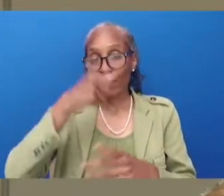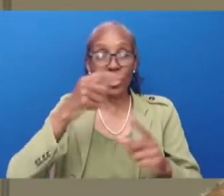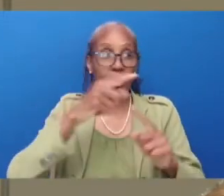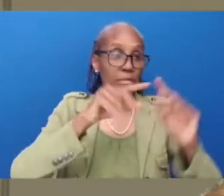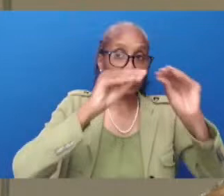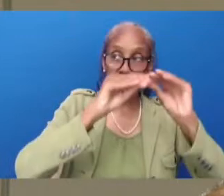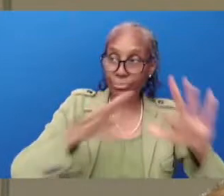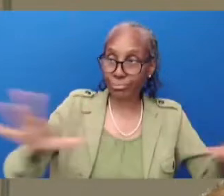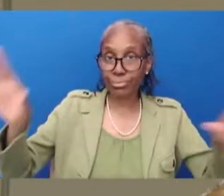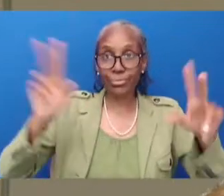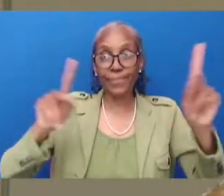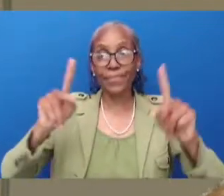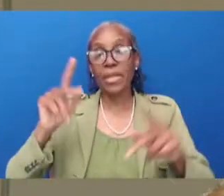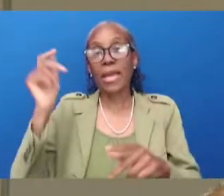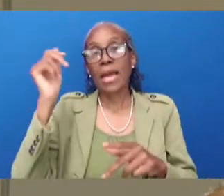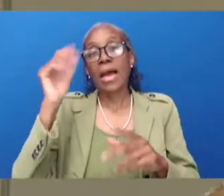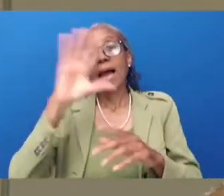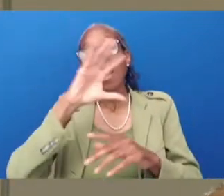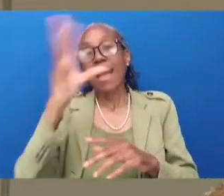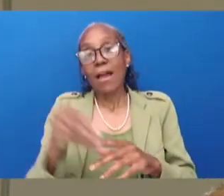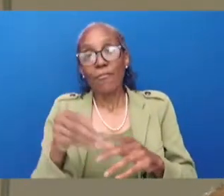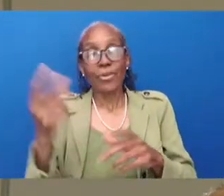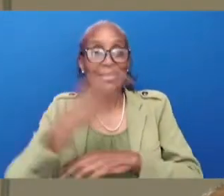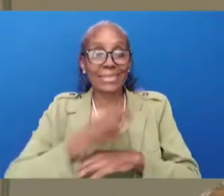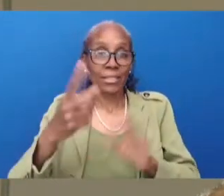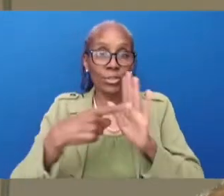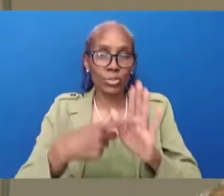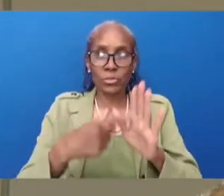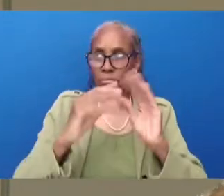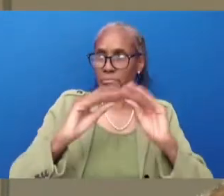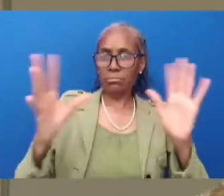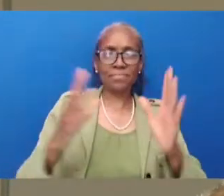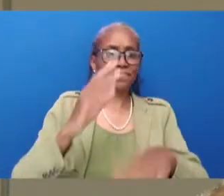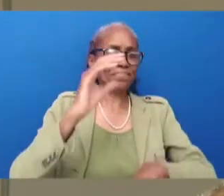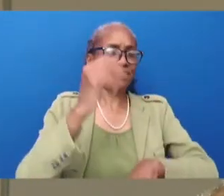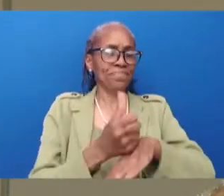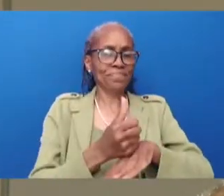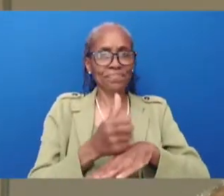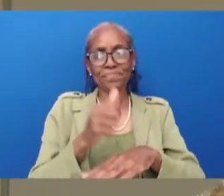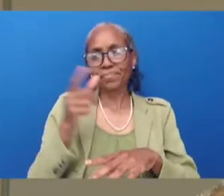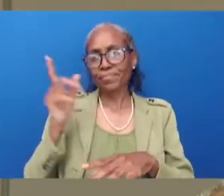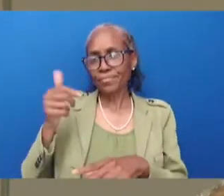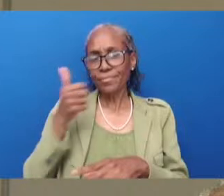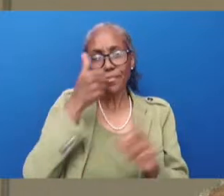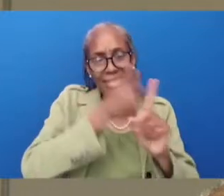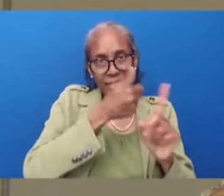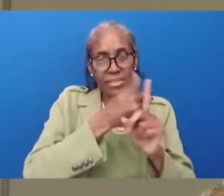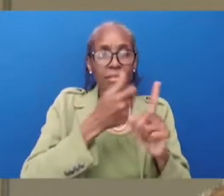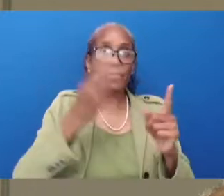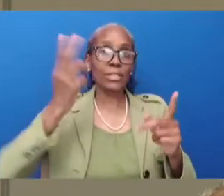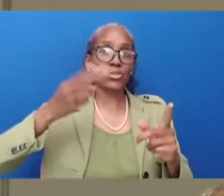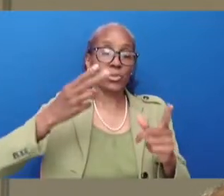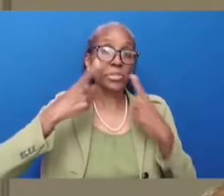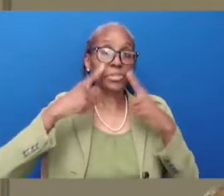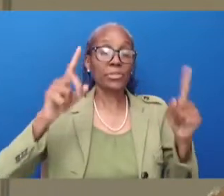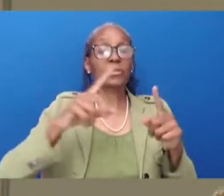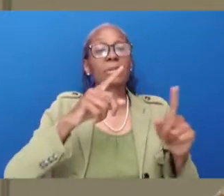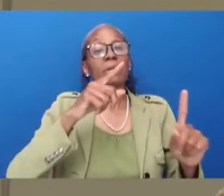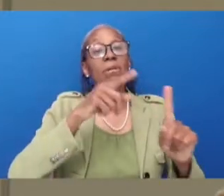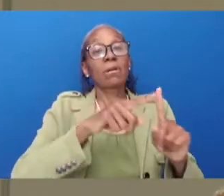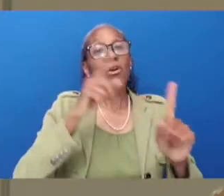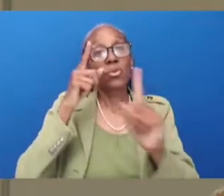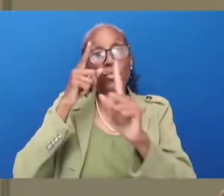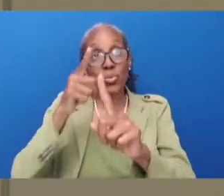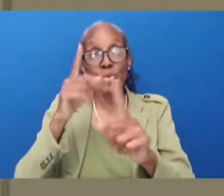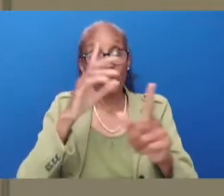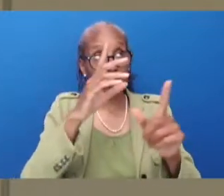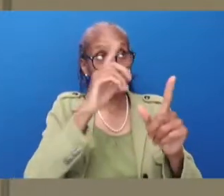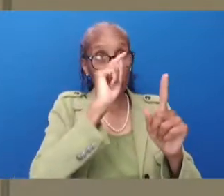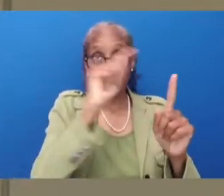AFRICAN DIASPORA. AND WHEREAS,